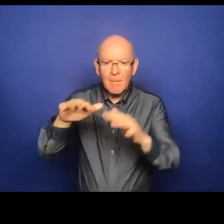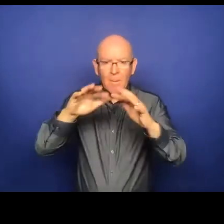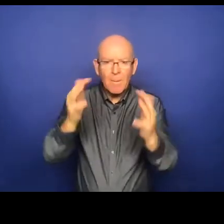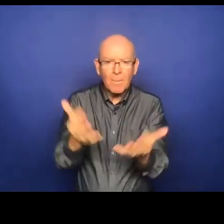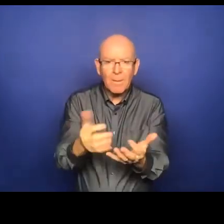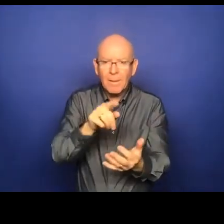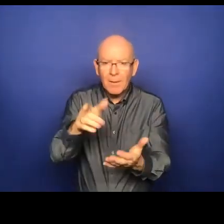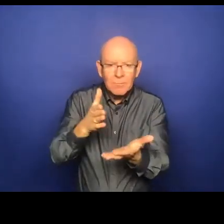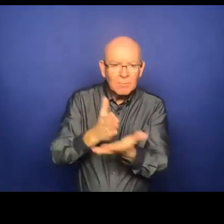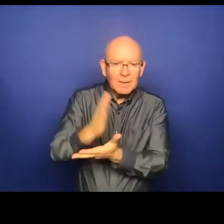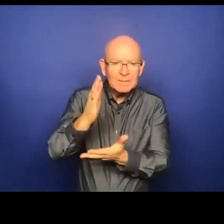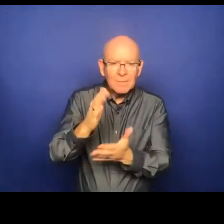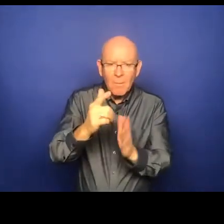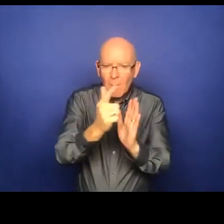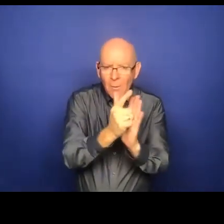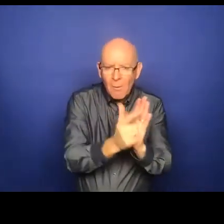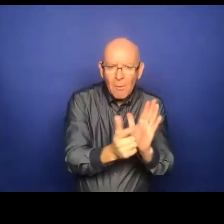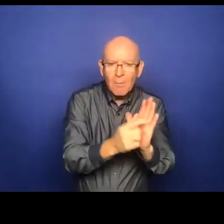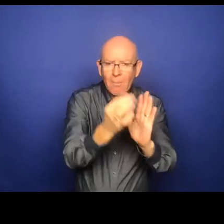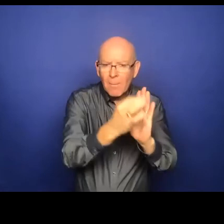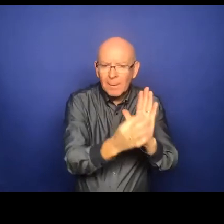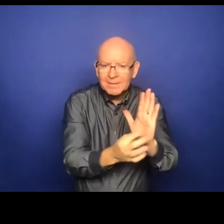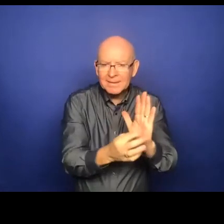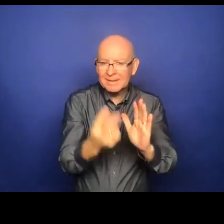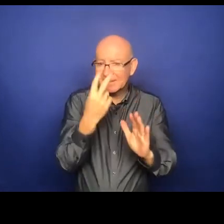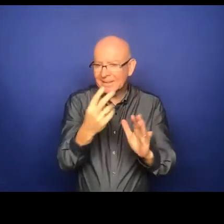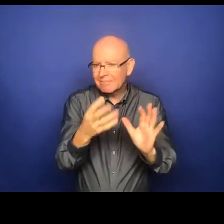commitments. In a quarter of countries in the